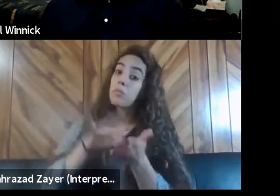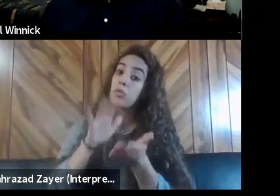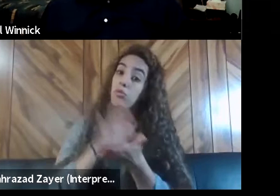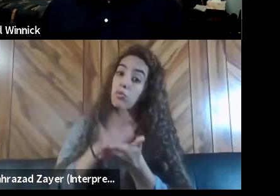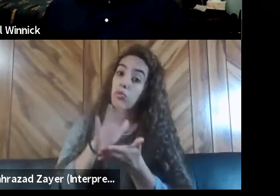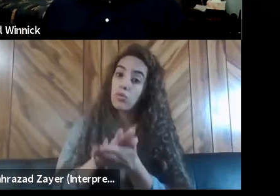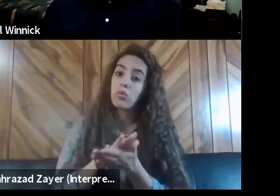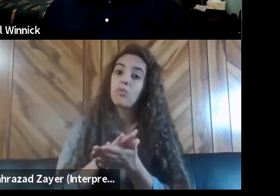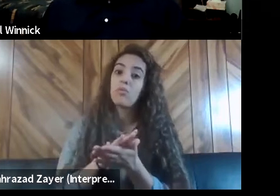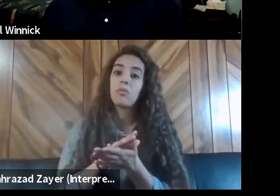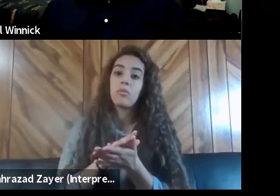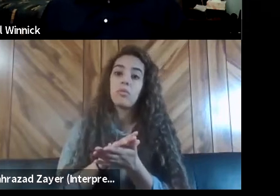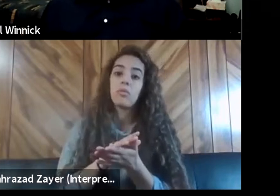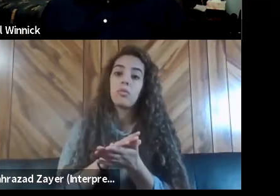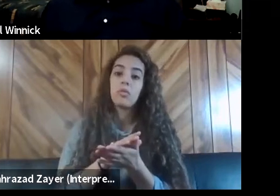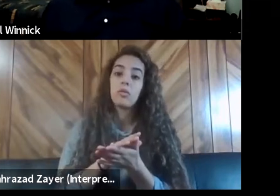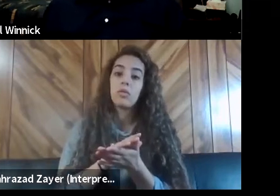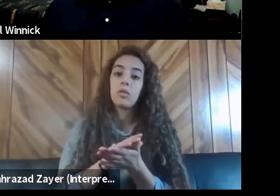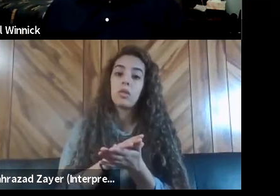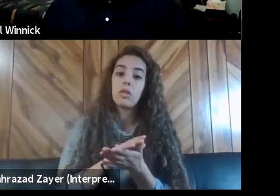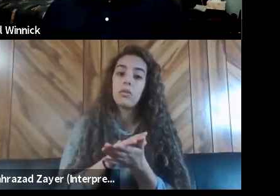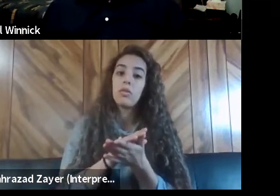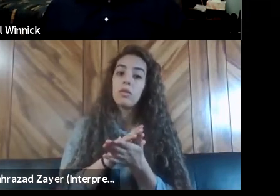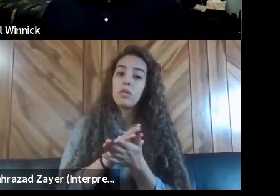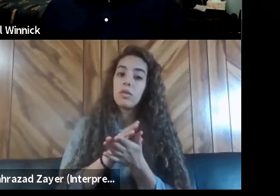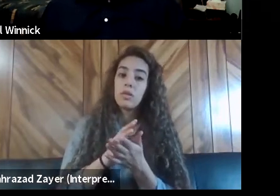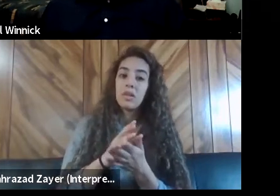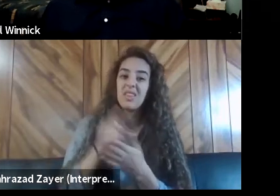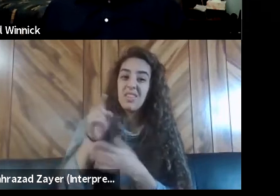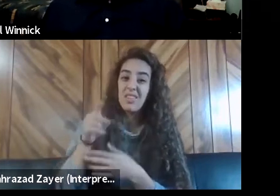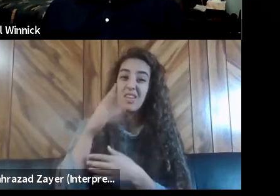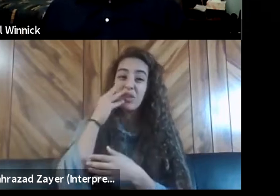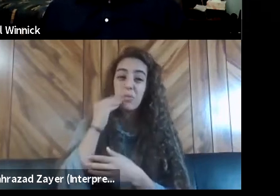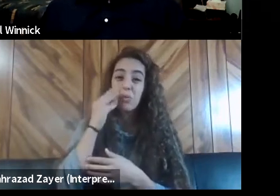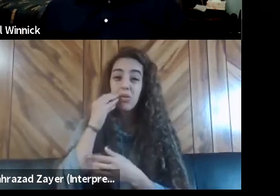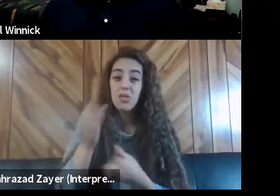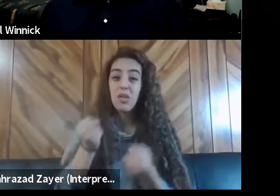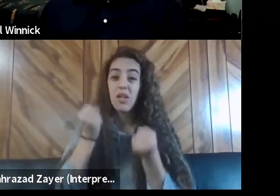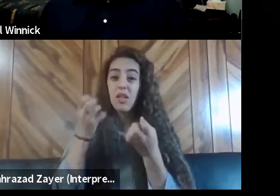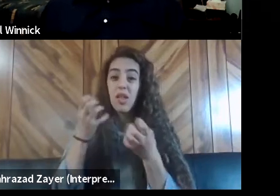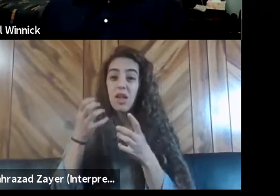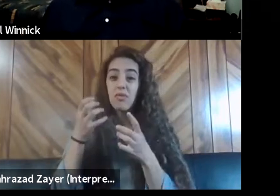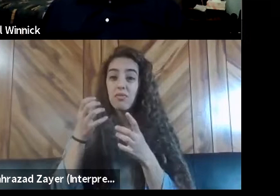high school, when he tried to reach out to people to be